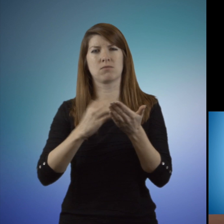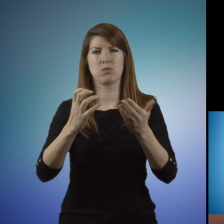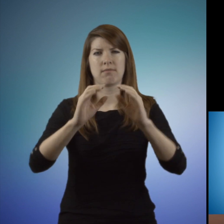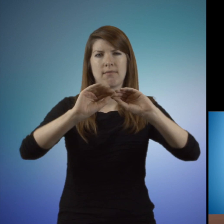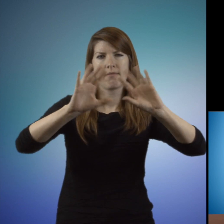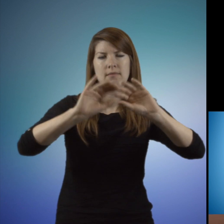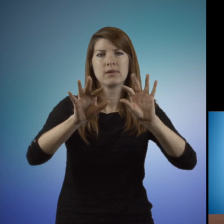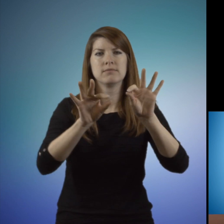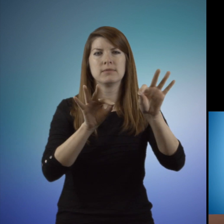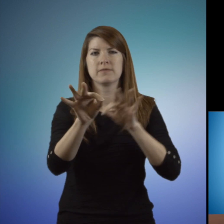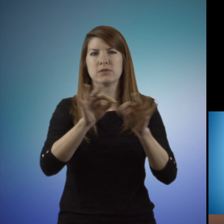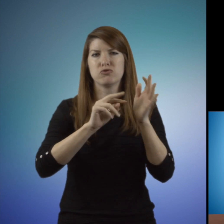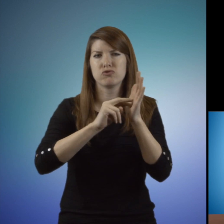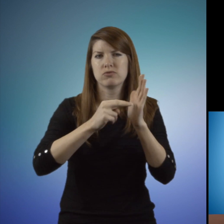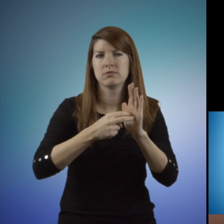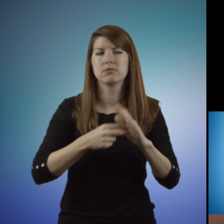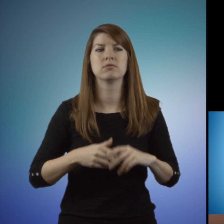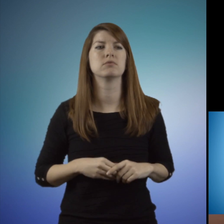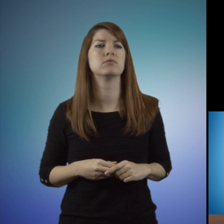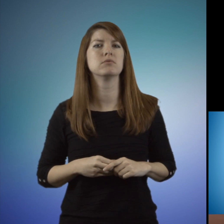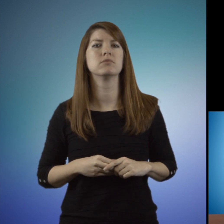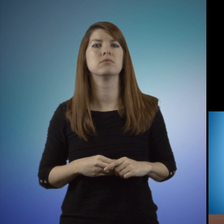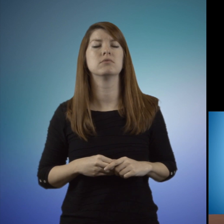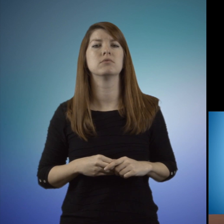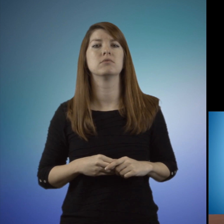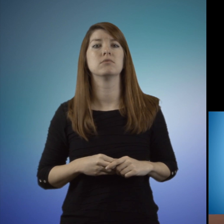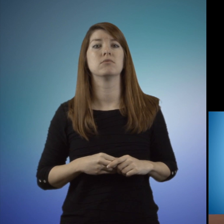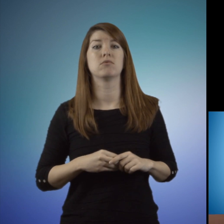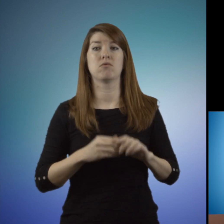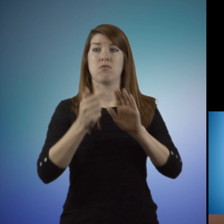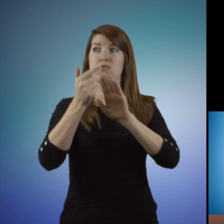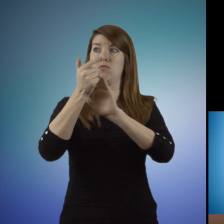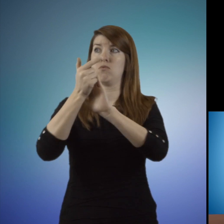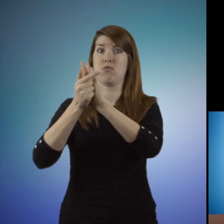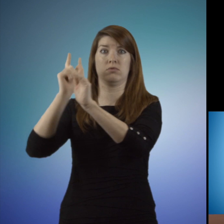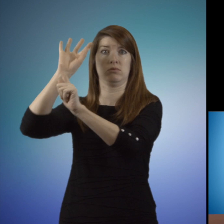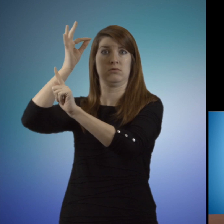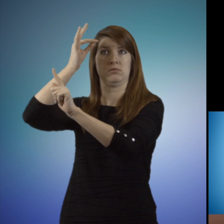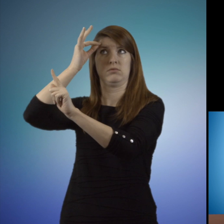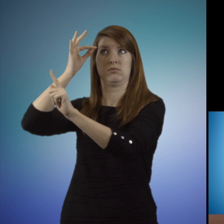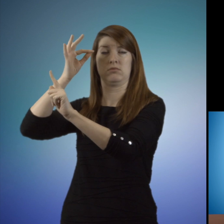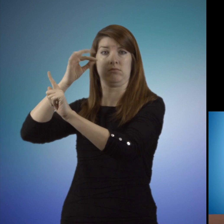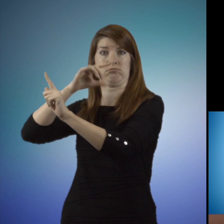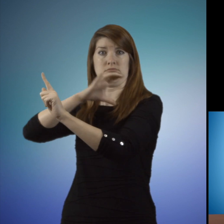The laws that are passed by Congress go to the U.S. Department of Education